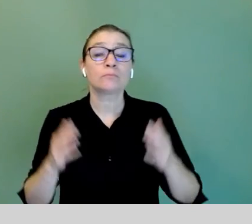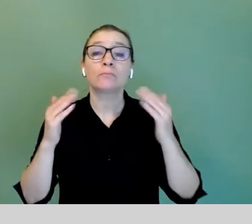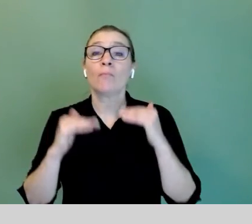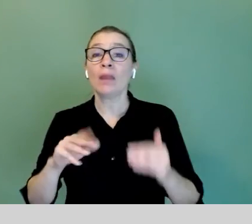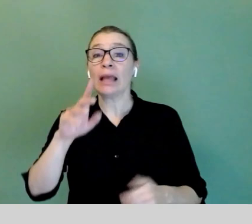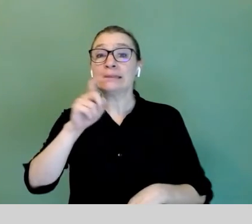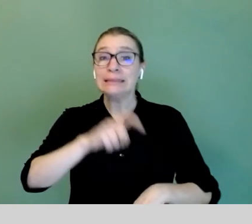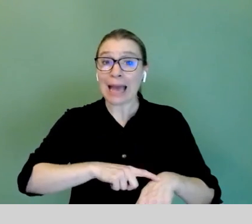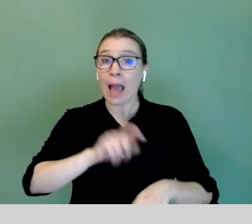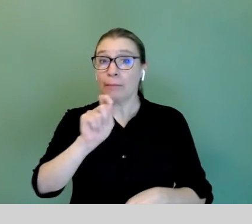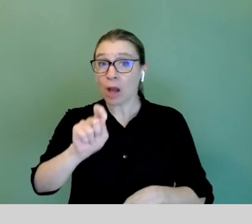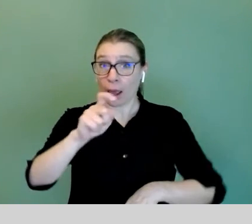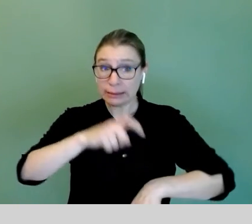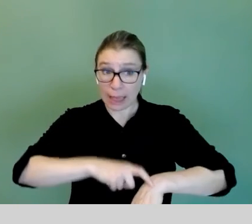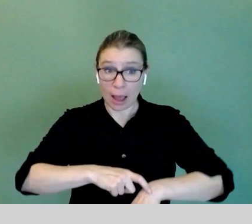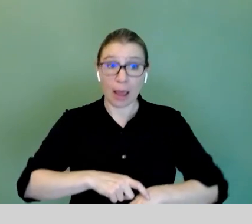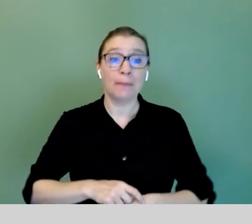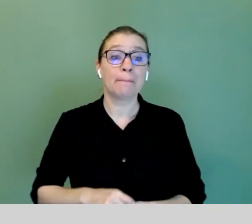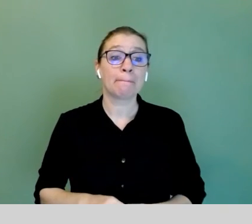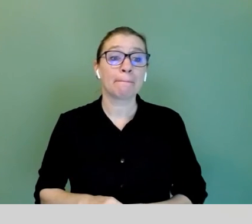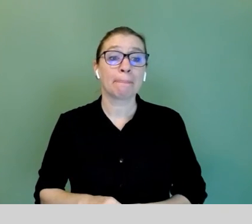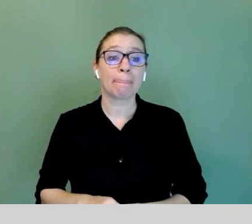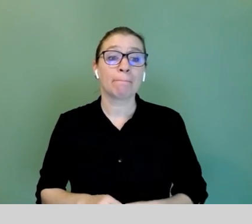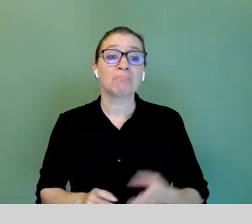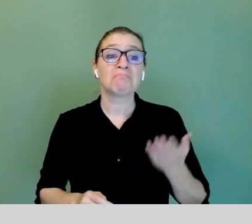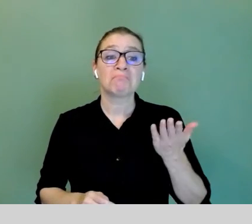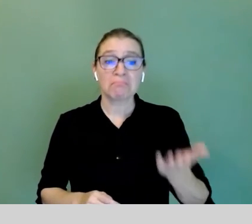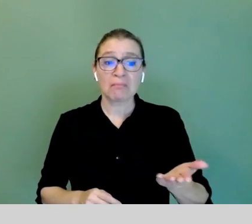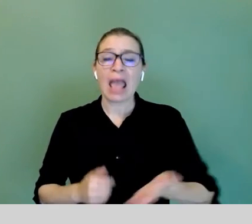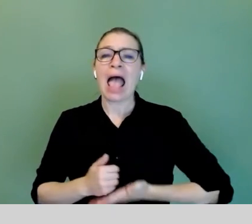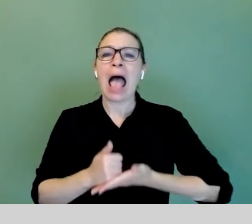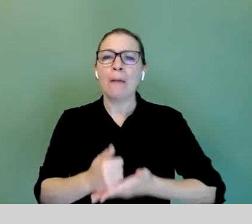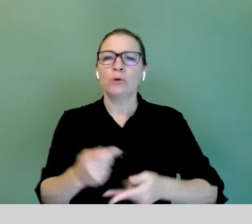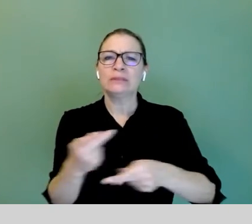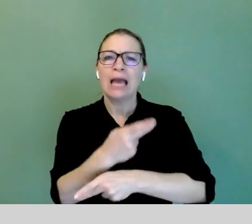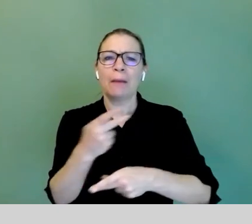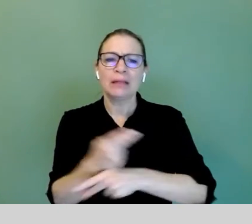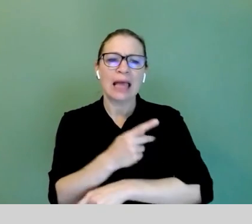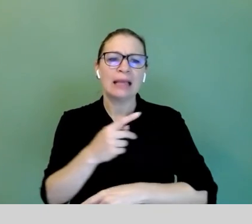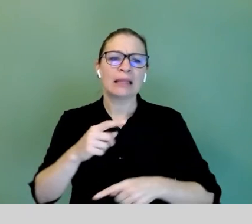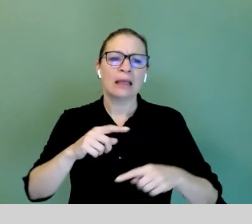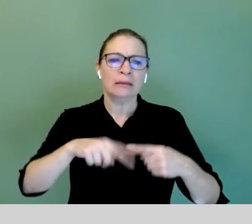Also, for time.time, you could do this if you wanted to calculate the elapsed time